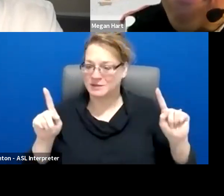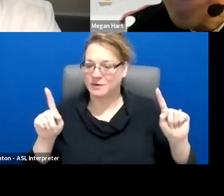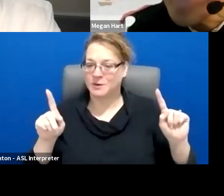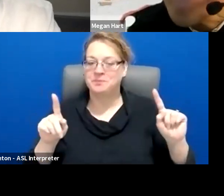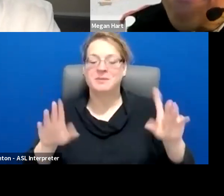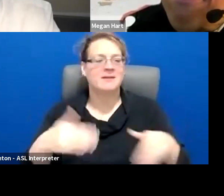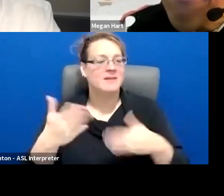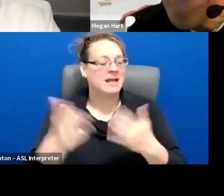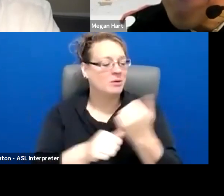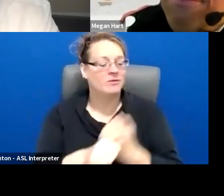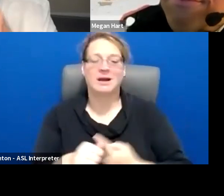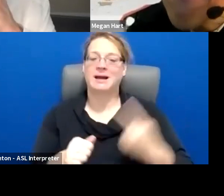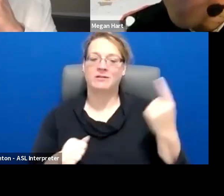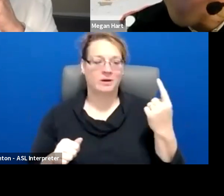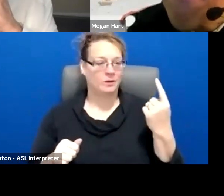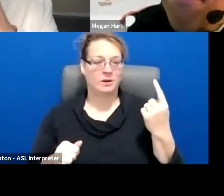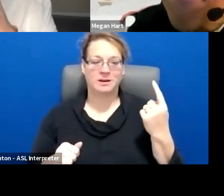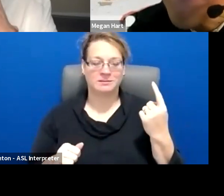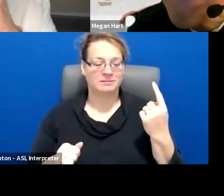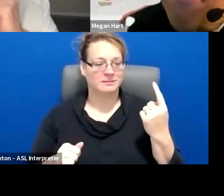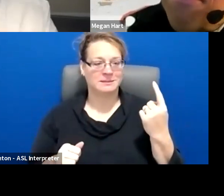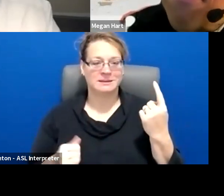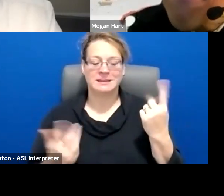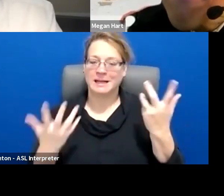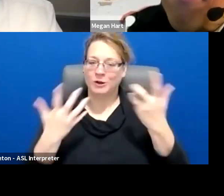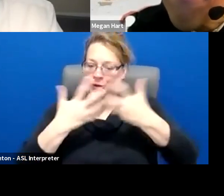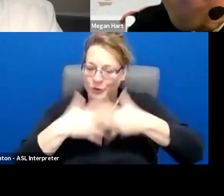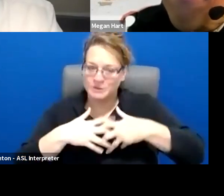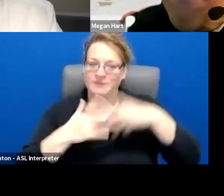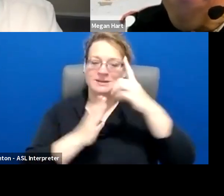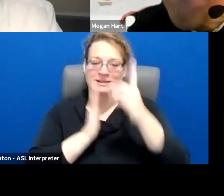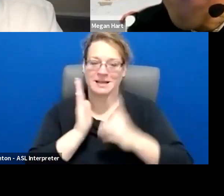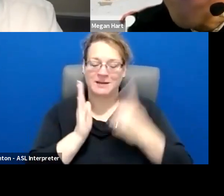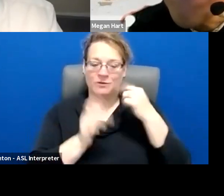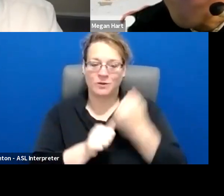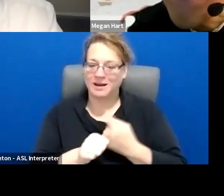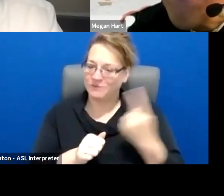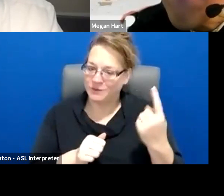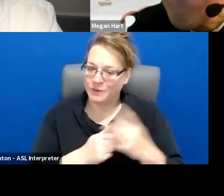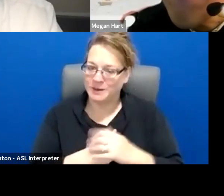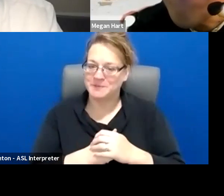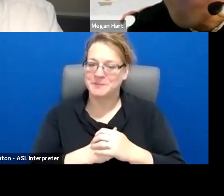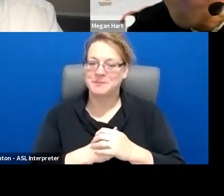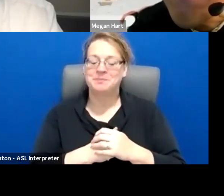It should not be the exception that we tailor work environments to make people successful